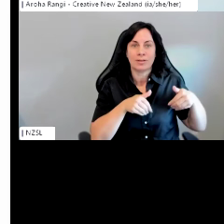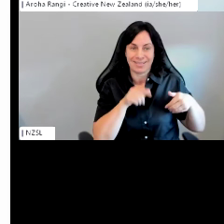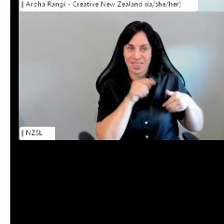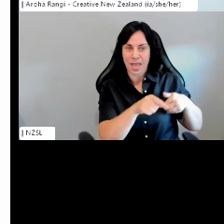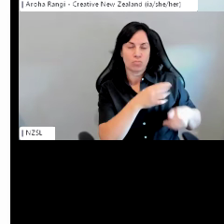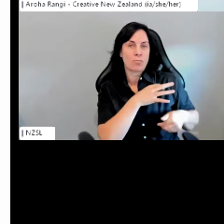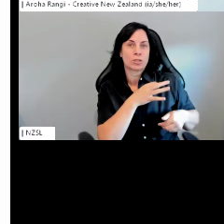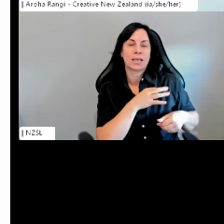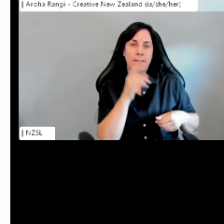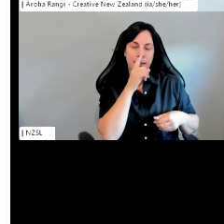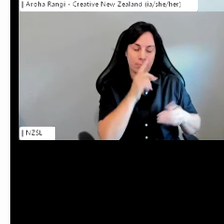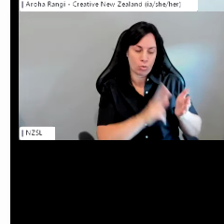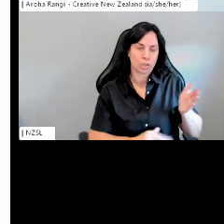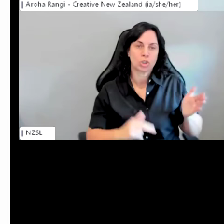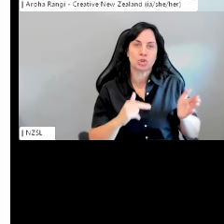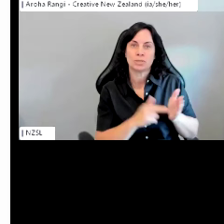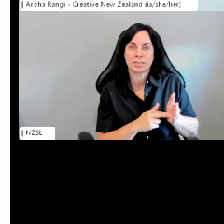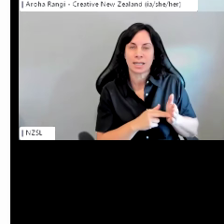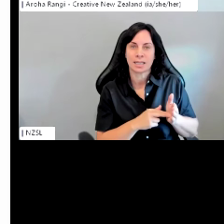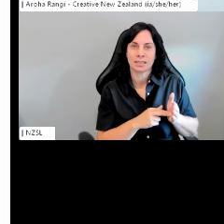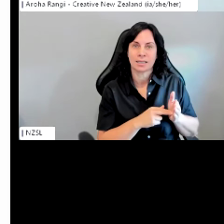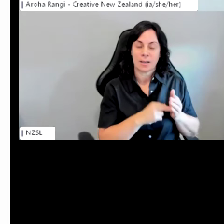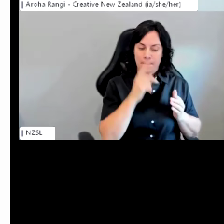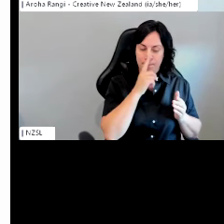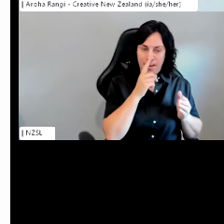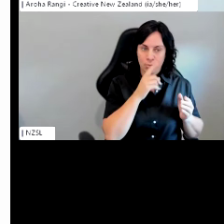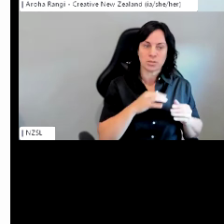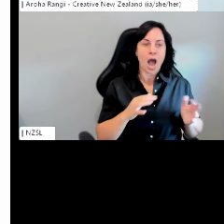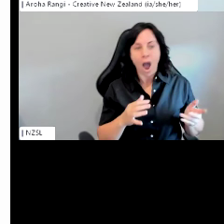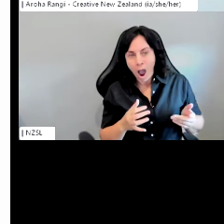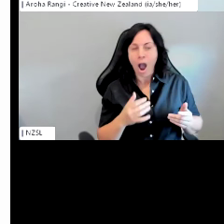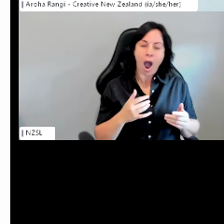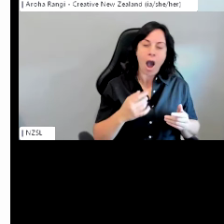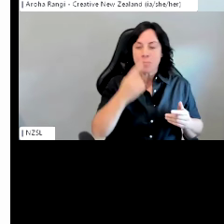in New Zealand say in the green I was going to that but I haven't been for a while and the blue